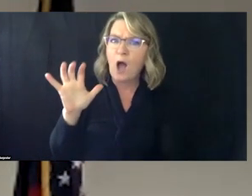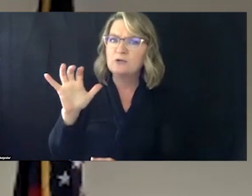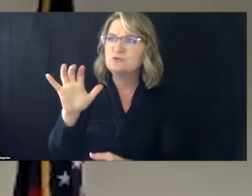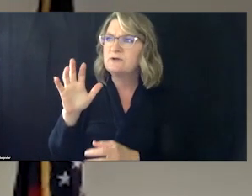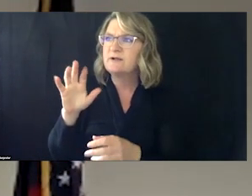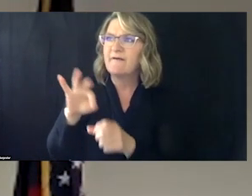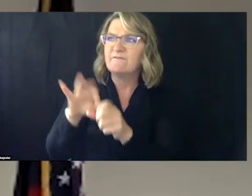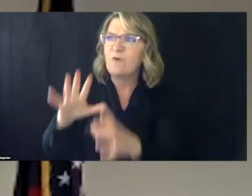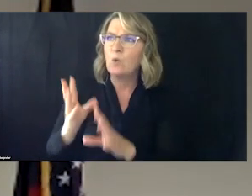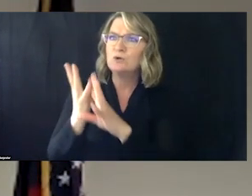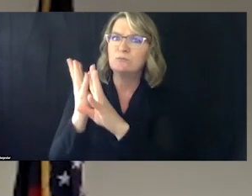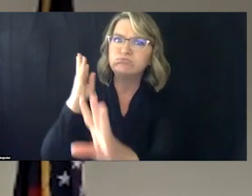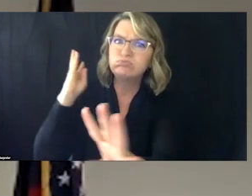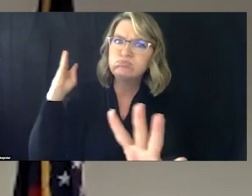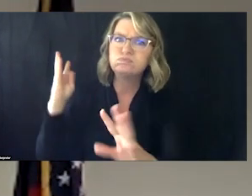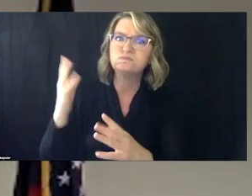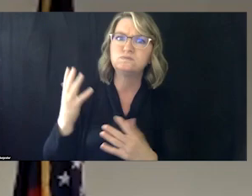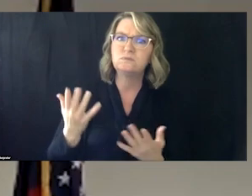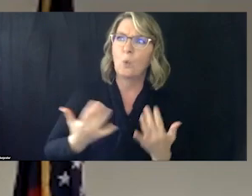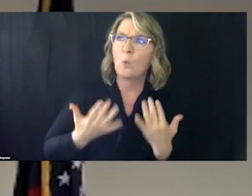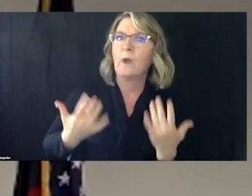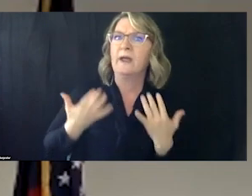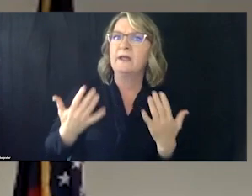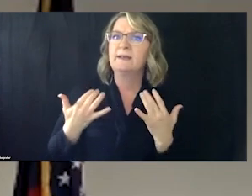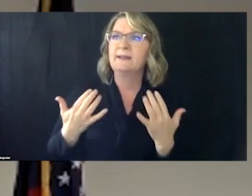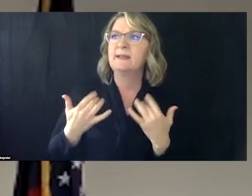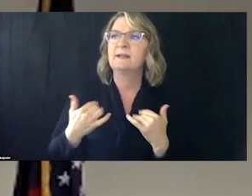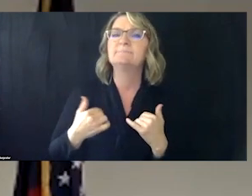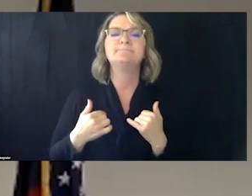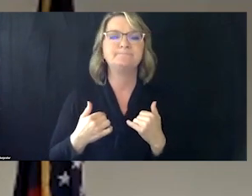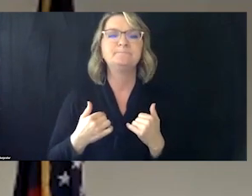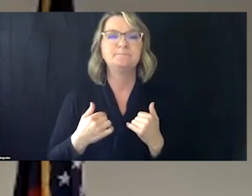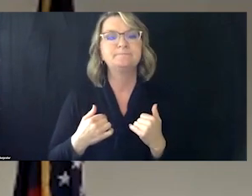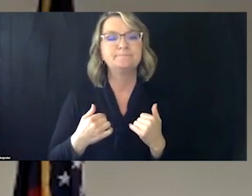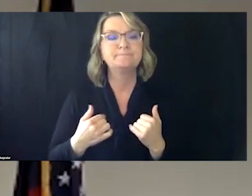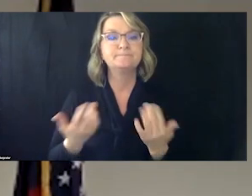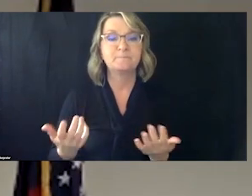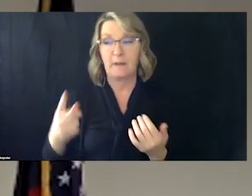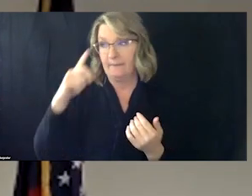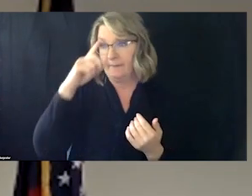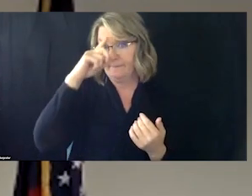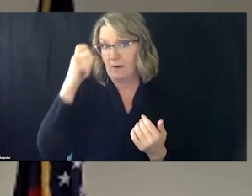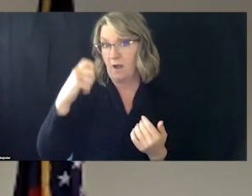standing in line at our voting locations and because we have our base model is eight